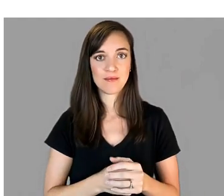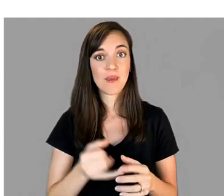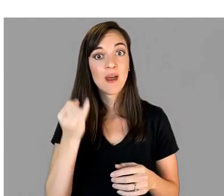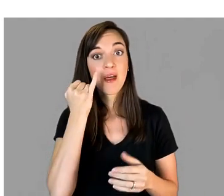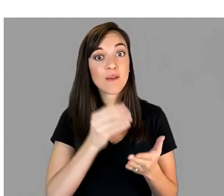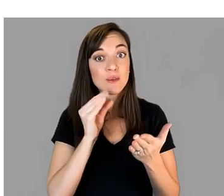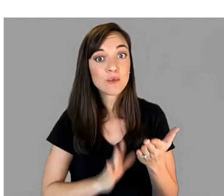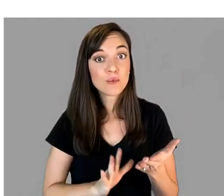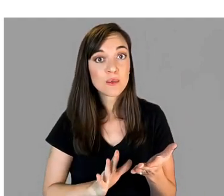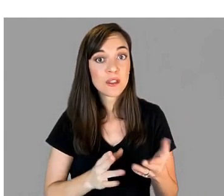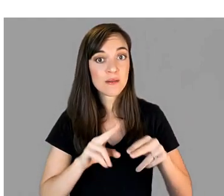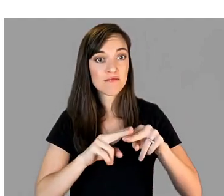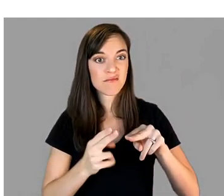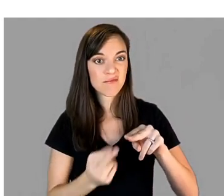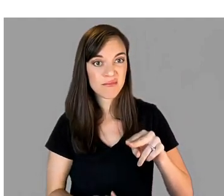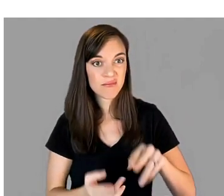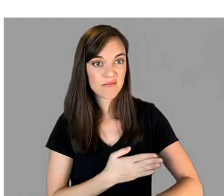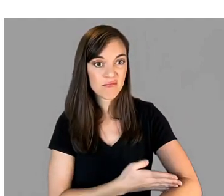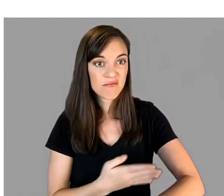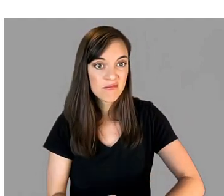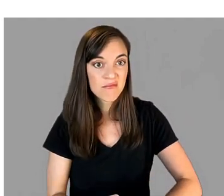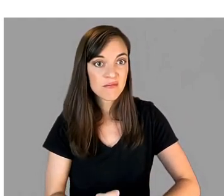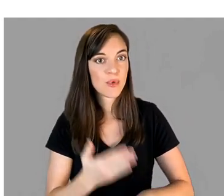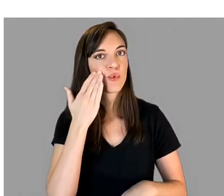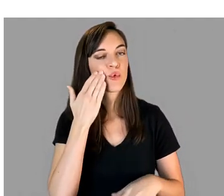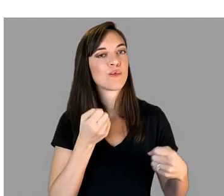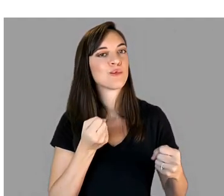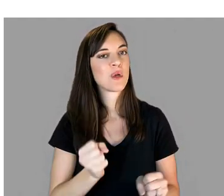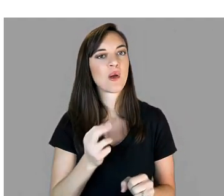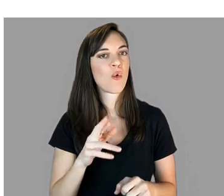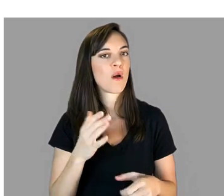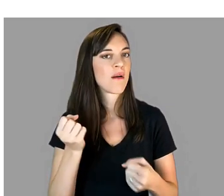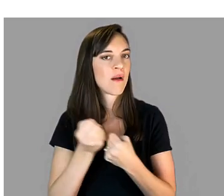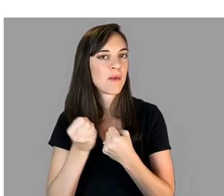If the student is not showing any progress or is regressing, this will let you know that